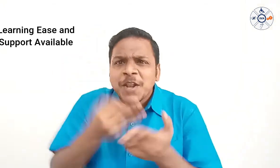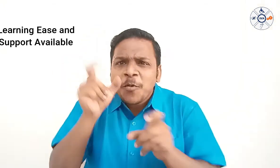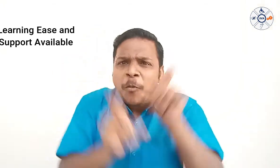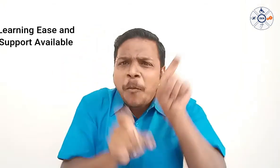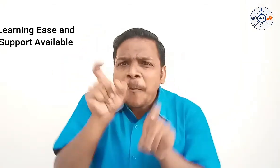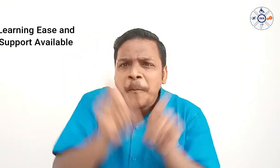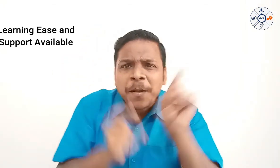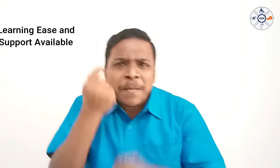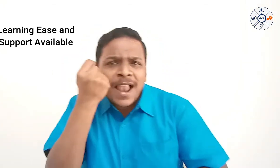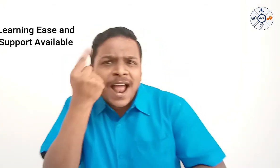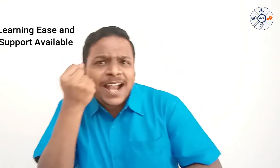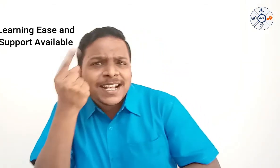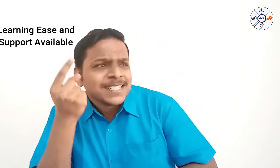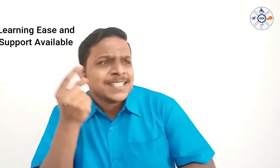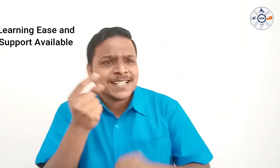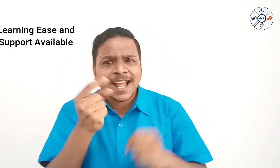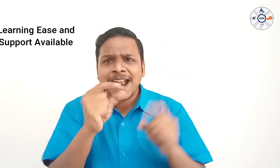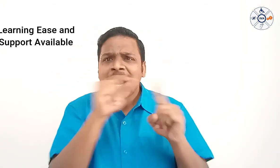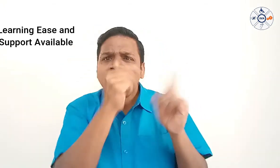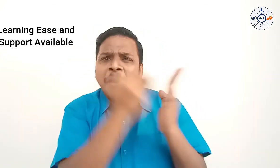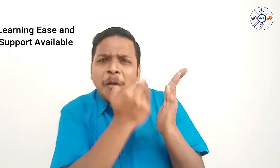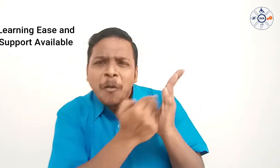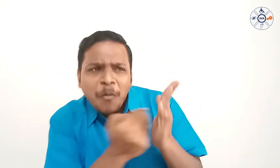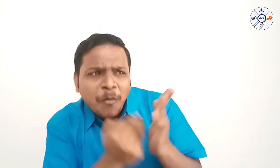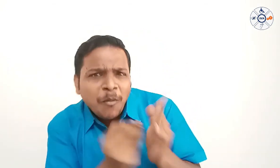programming language.